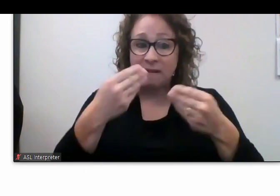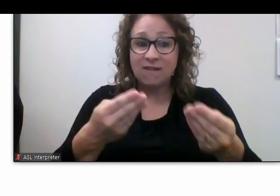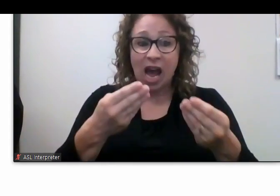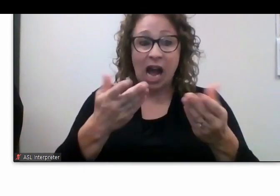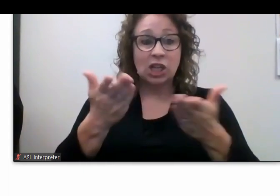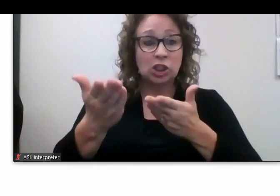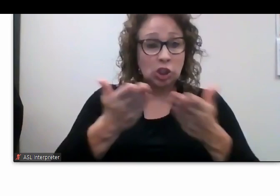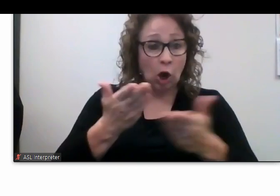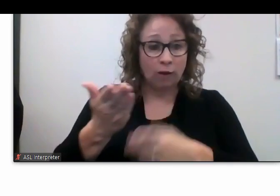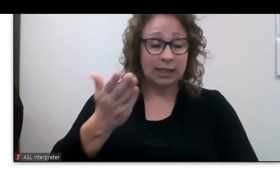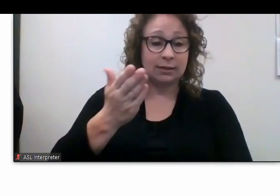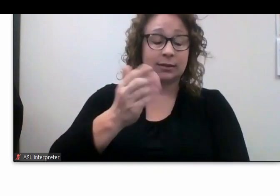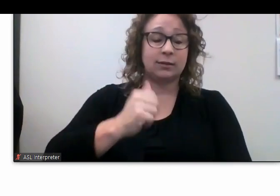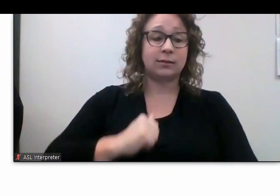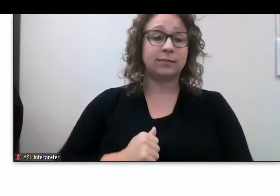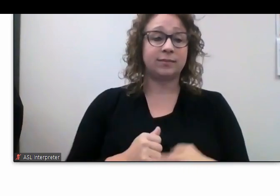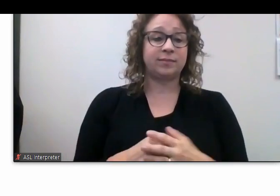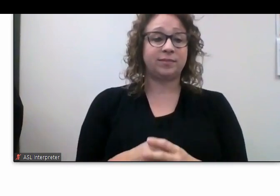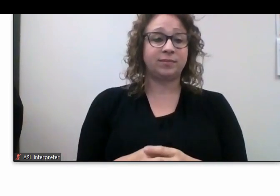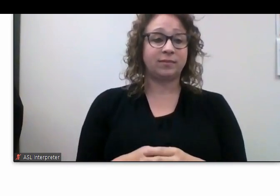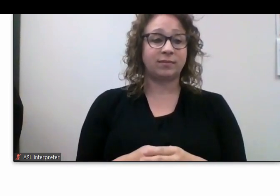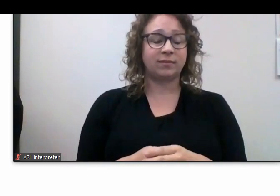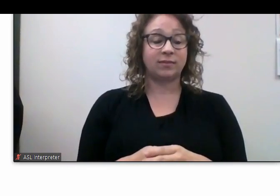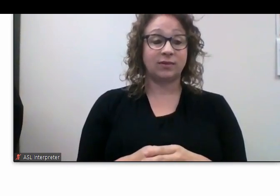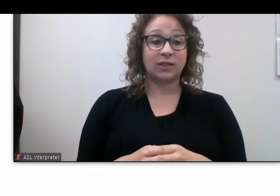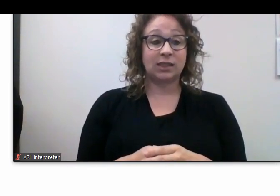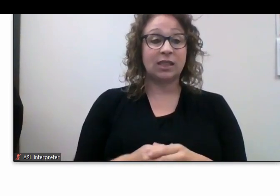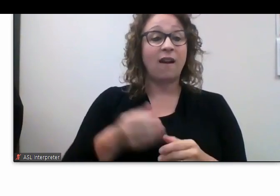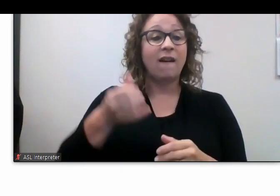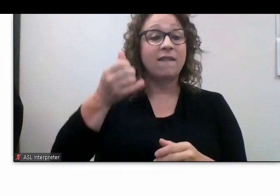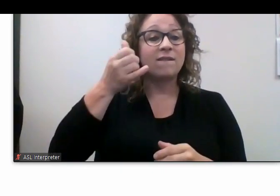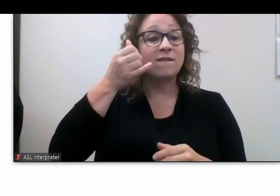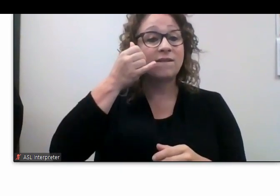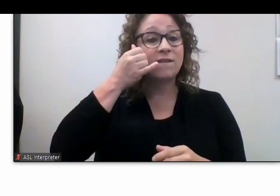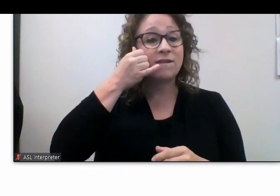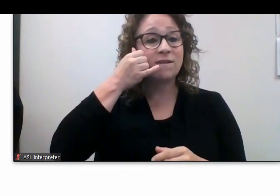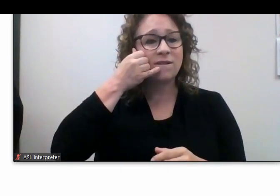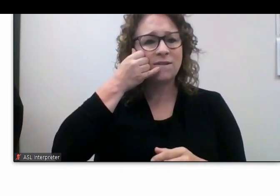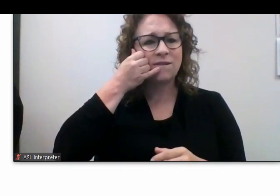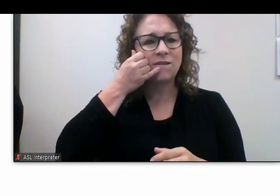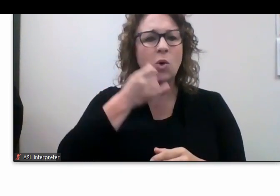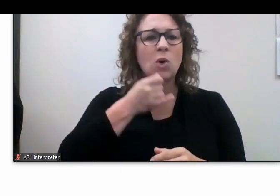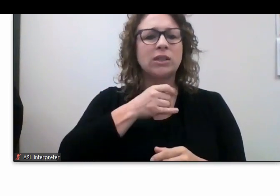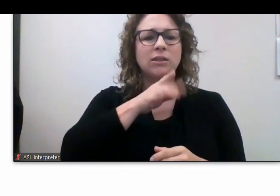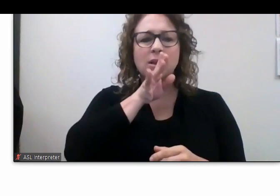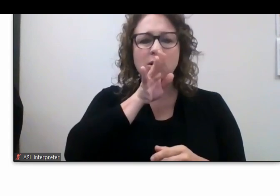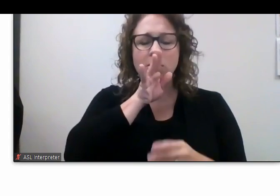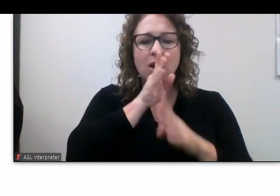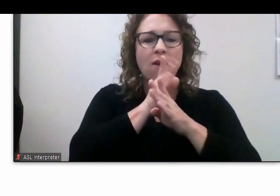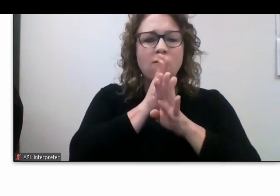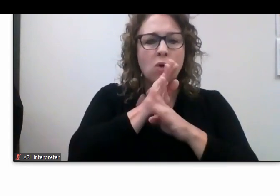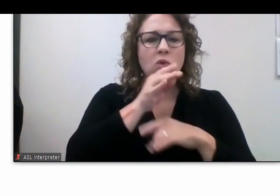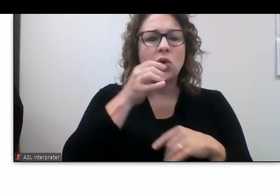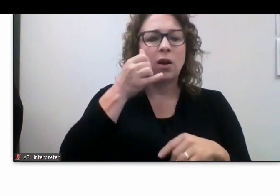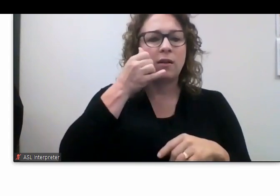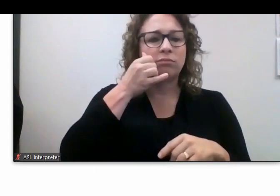There's a voice control telephone, there's a - what used to be a TTY,